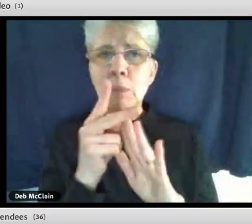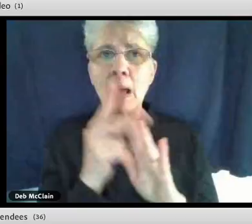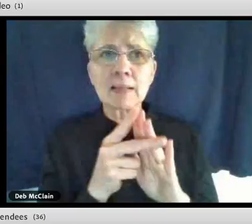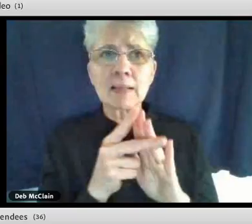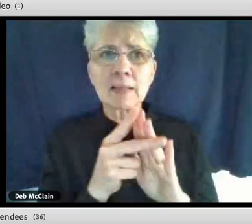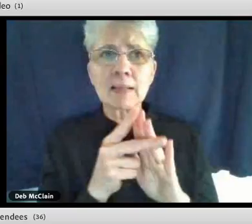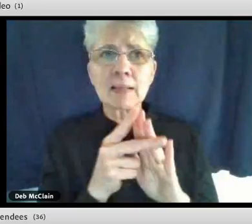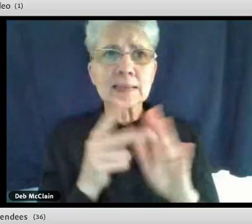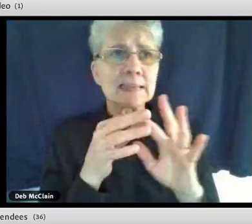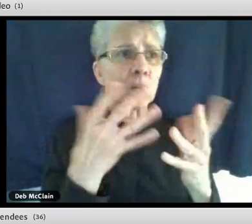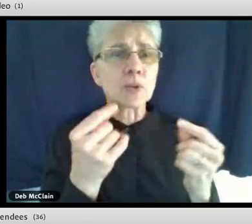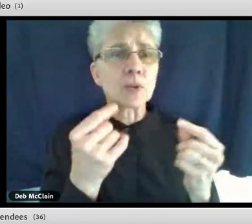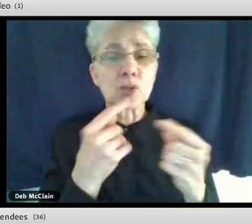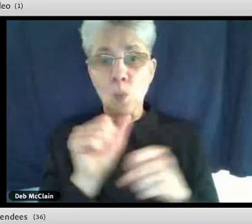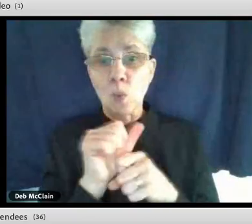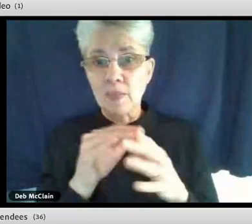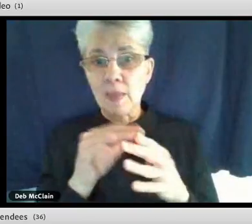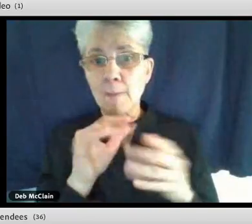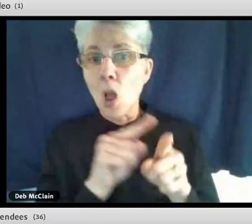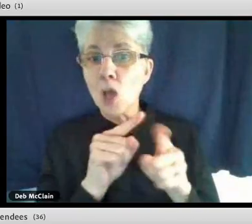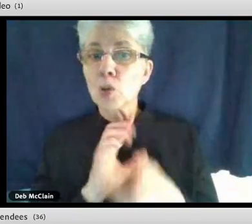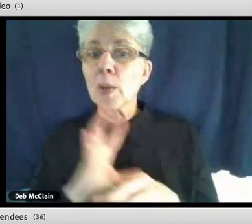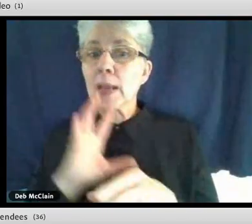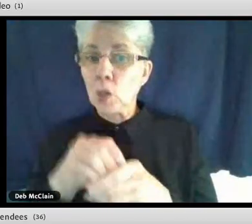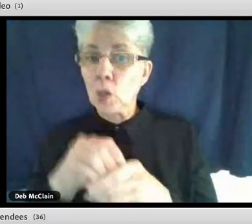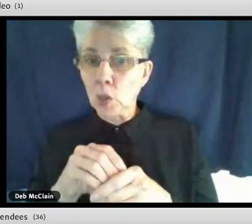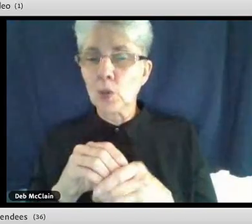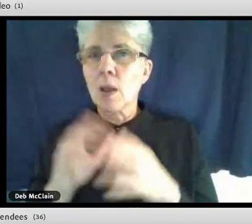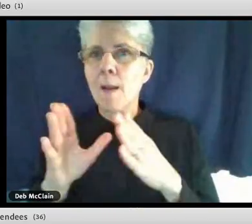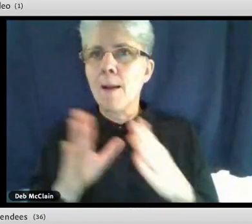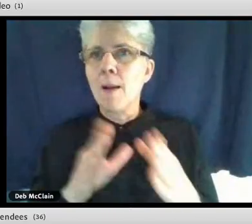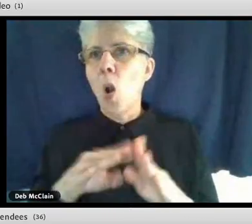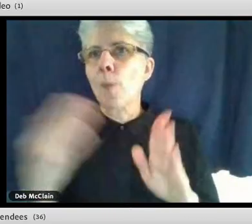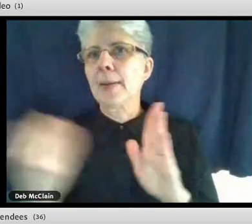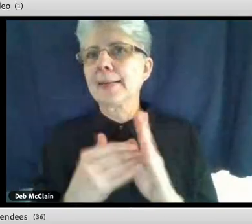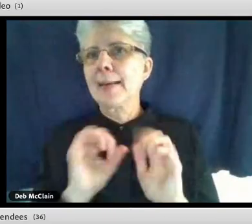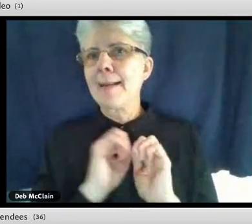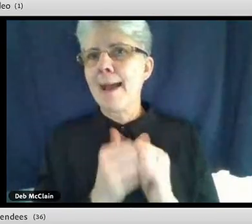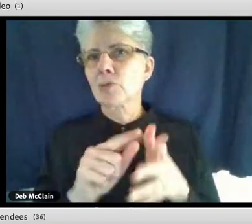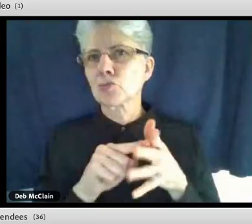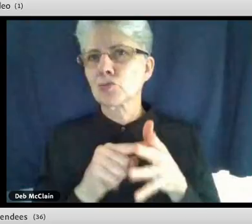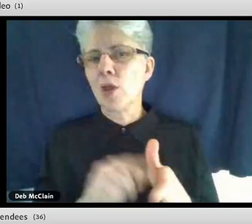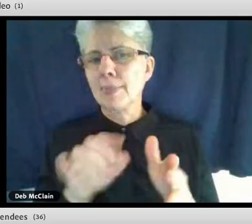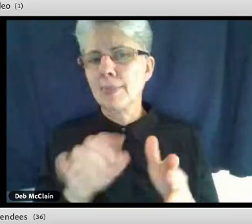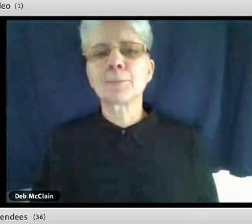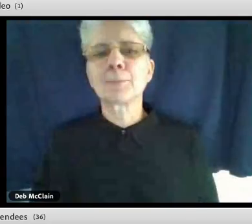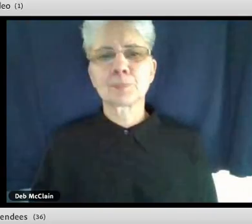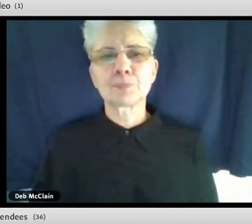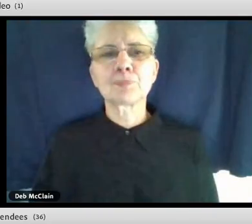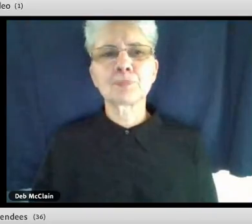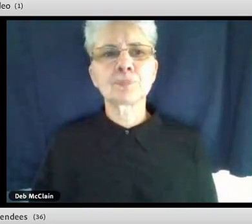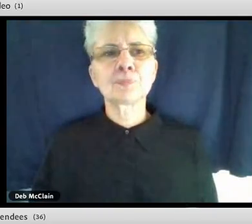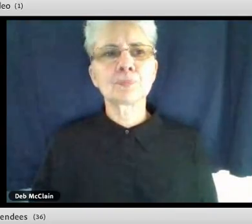preparing to close and your policy statements, as you're working on that, you might also want to think about your plan for reopening.